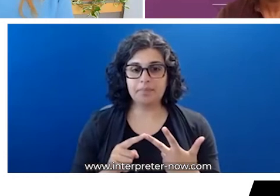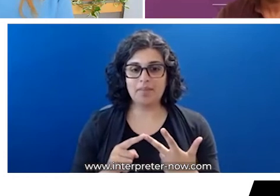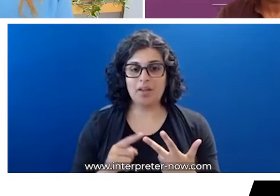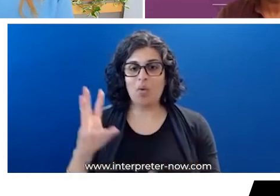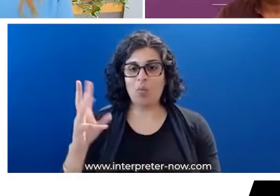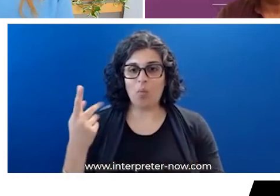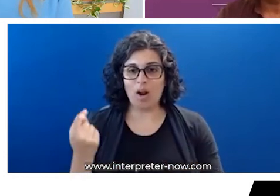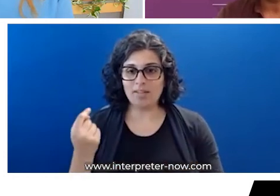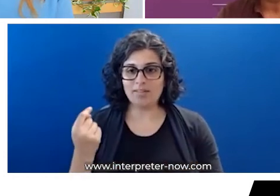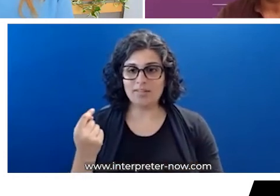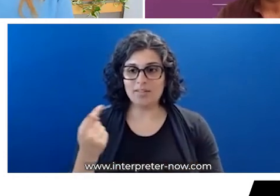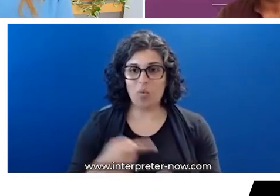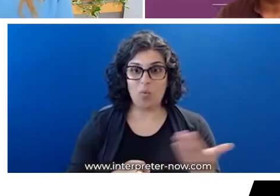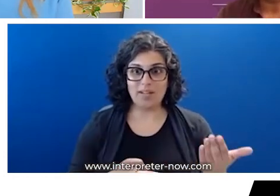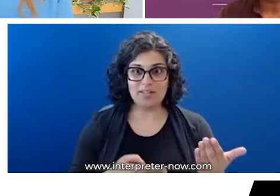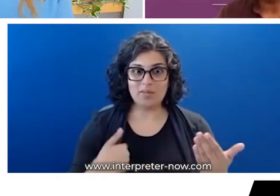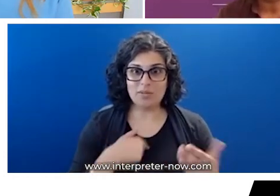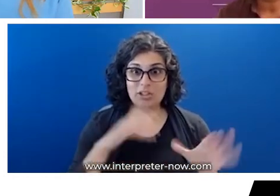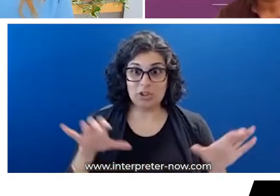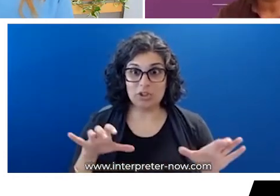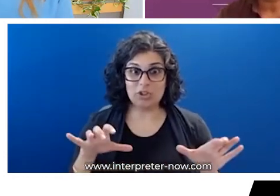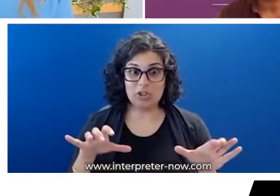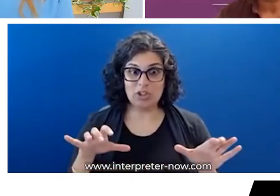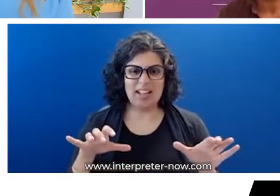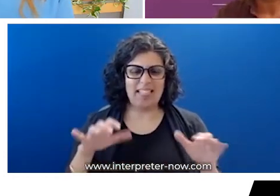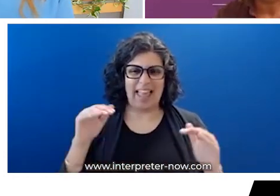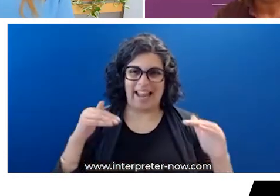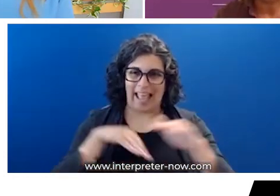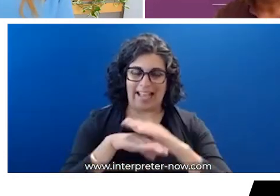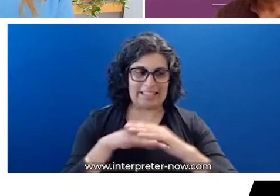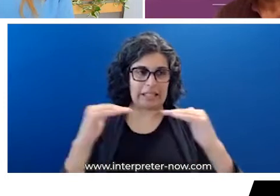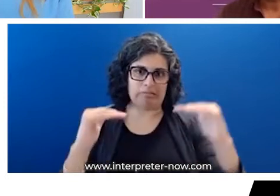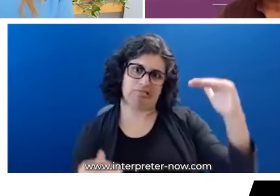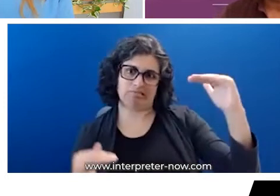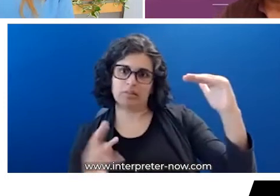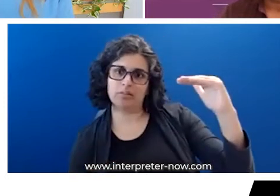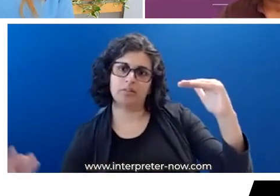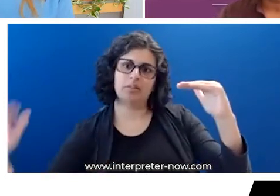What can we do to help bridge that gap and access and proactively accommodate team members